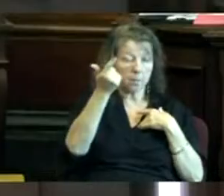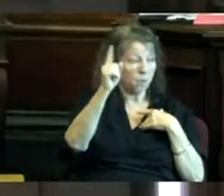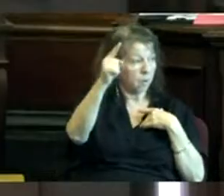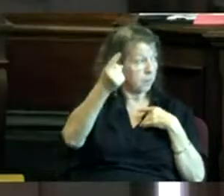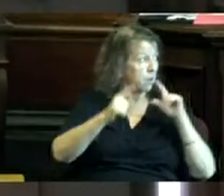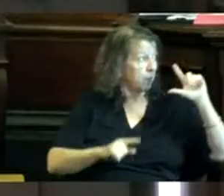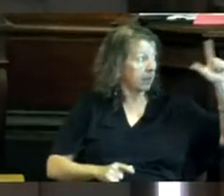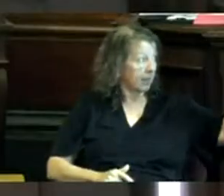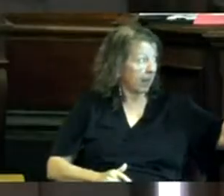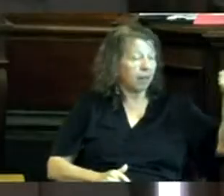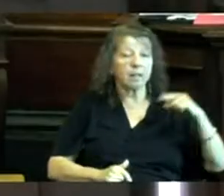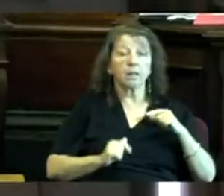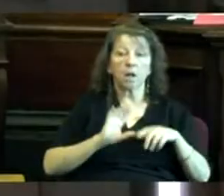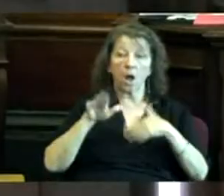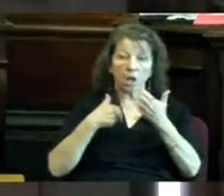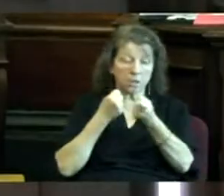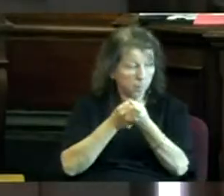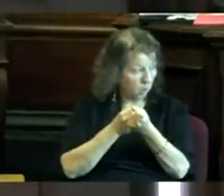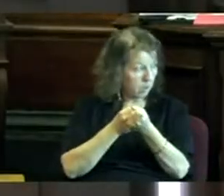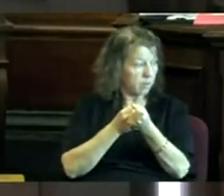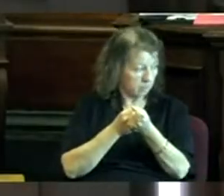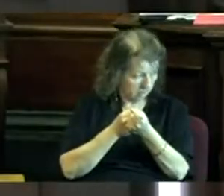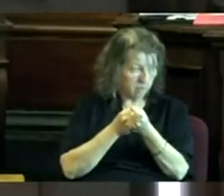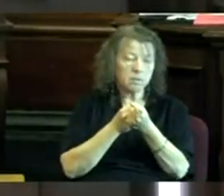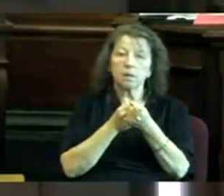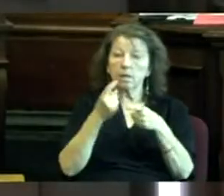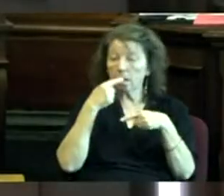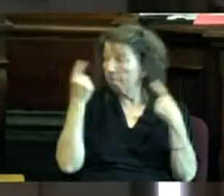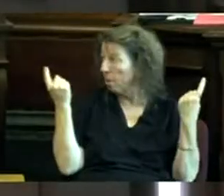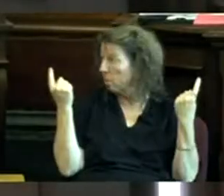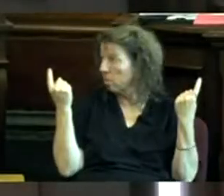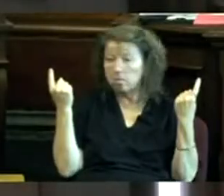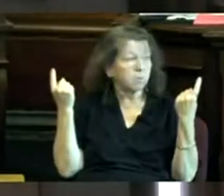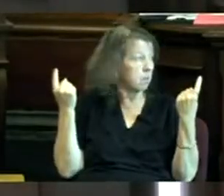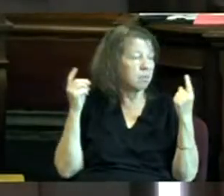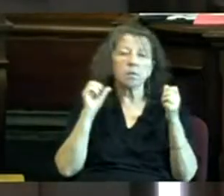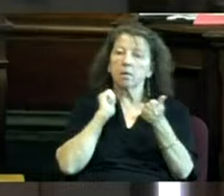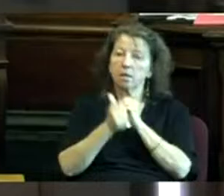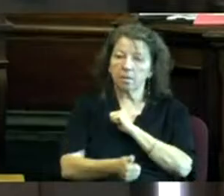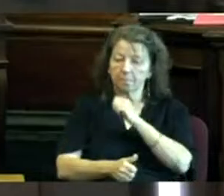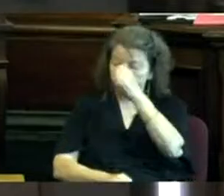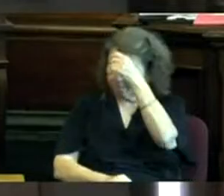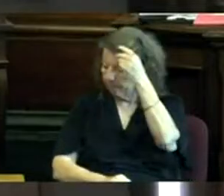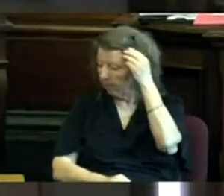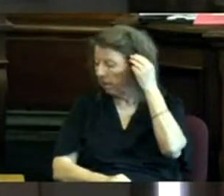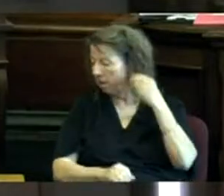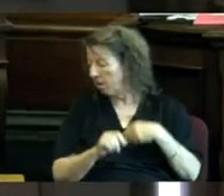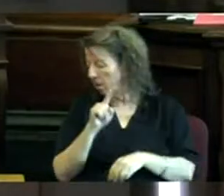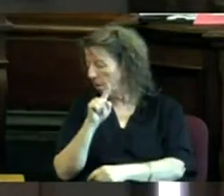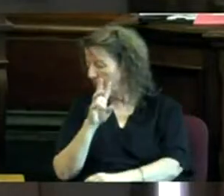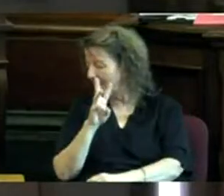Any questions, comments or concerns? If not, I'll take a motion. So moved and seconded.